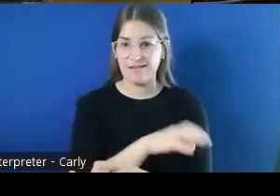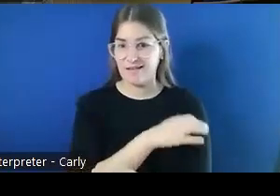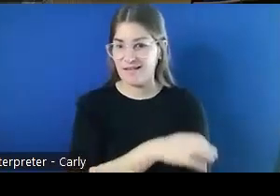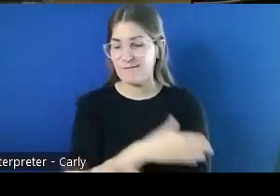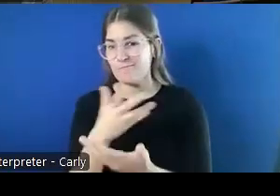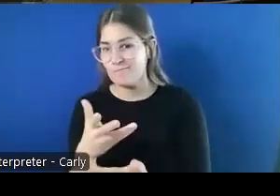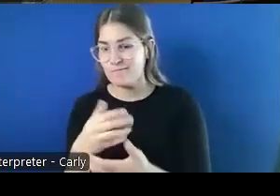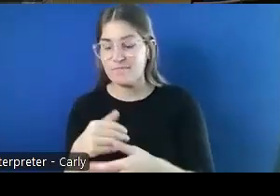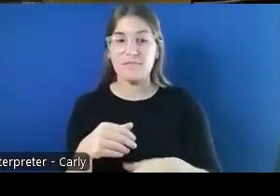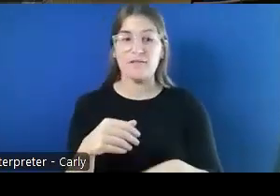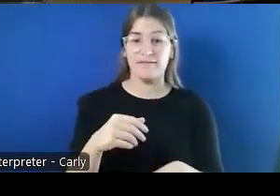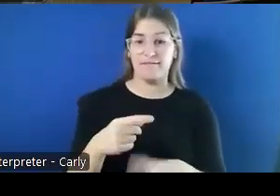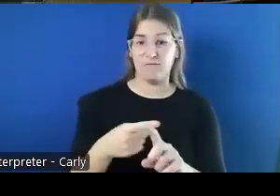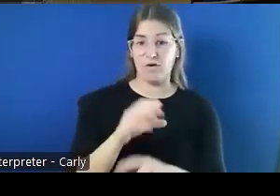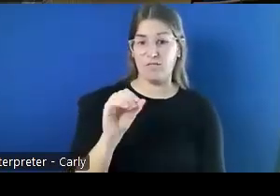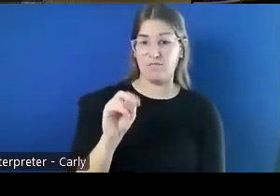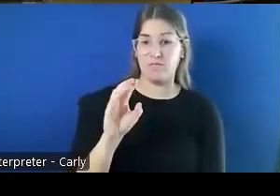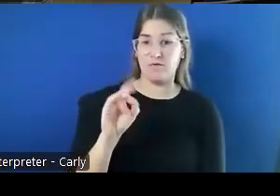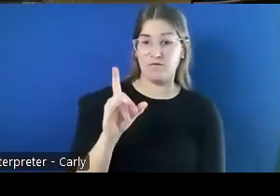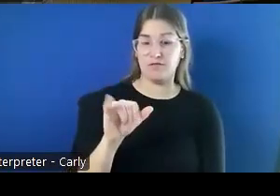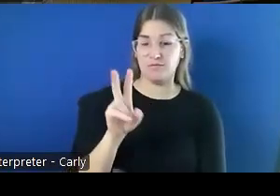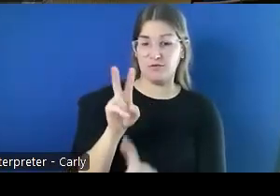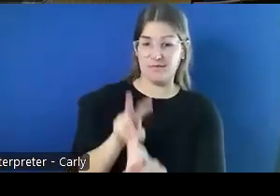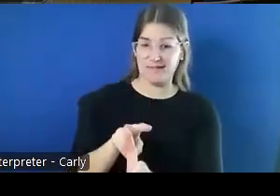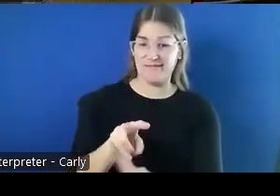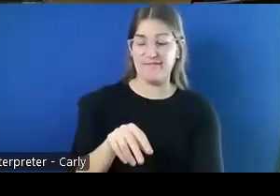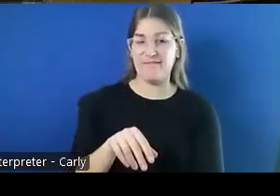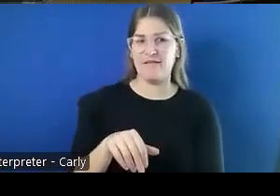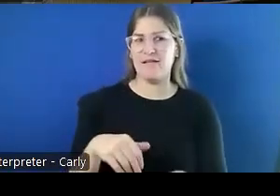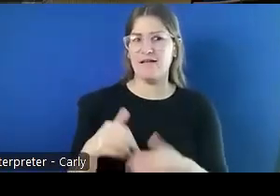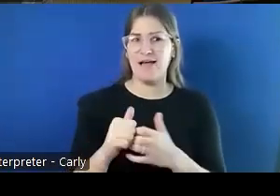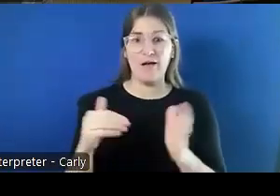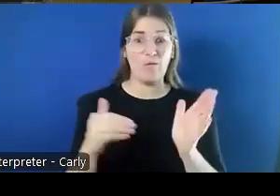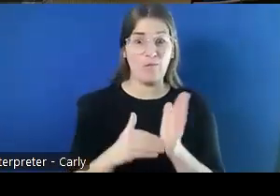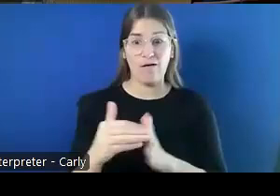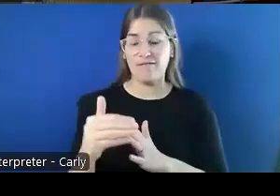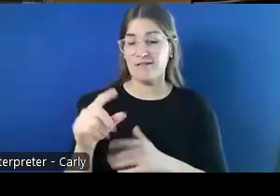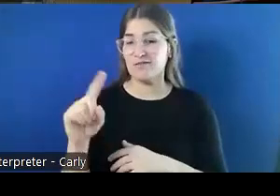the oncology side you know how how many times you're just seeing a patient you sort of know